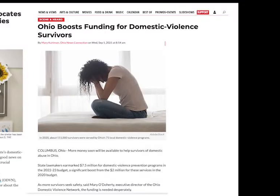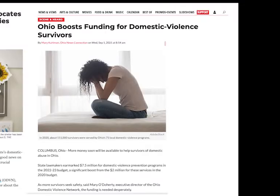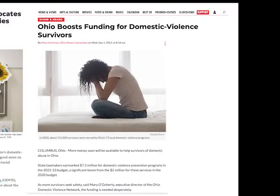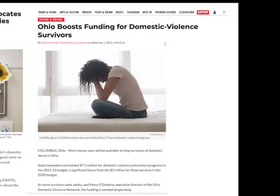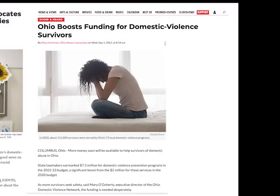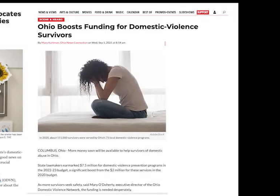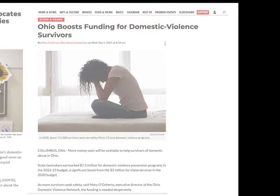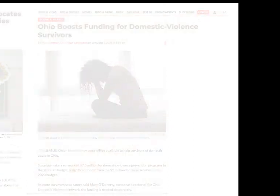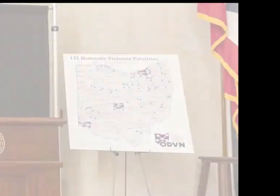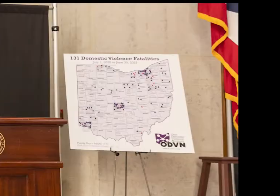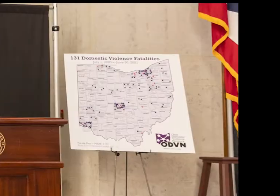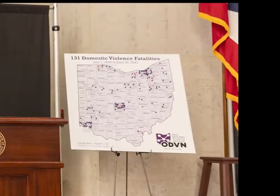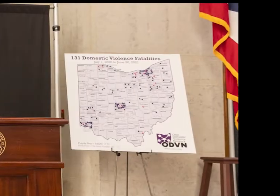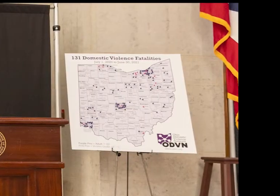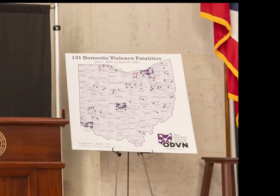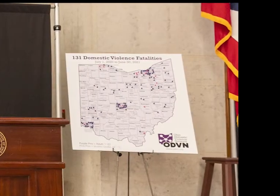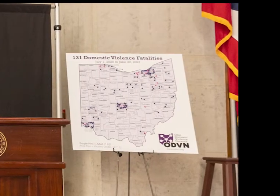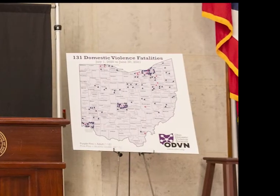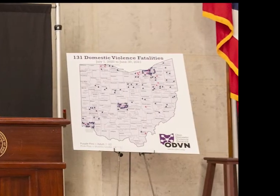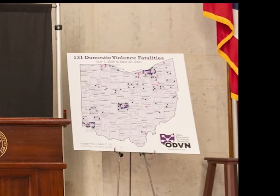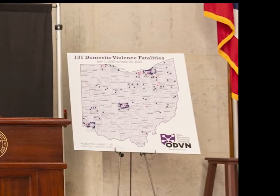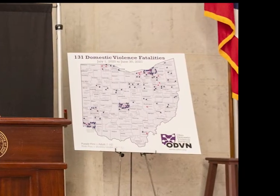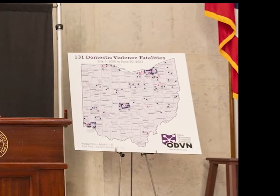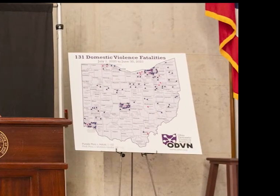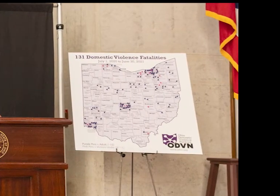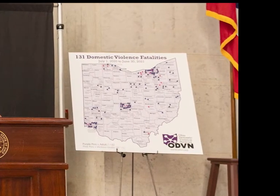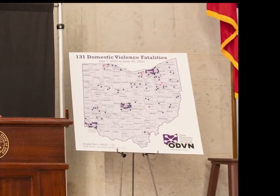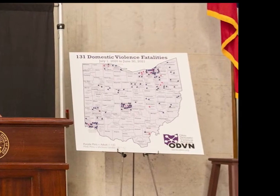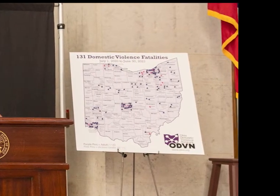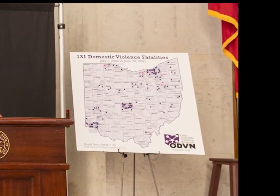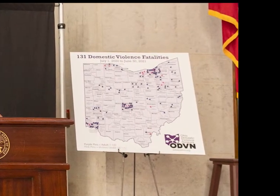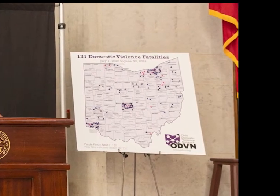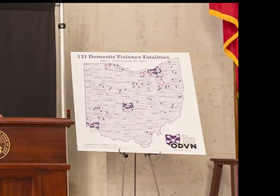It was the first time our state made such a significant investment for our families.